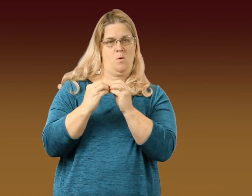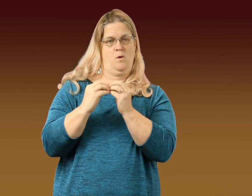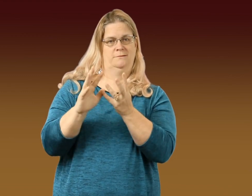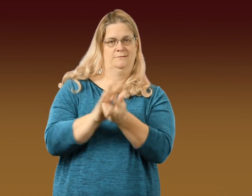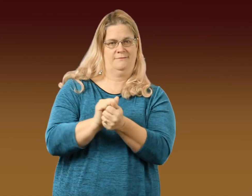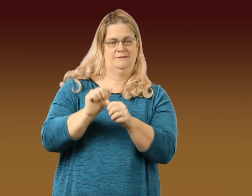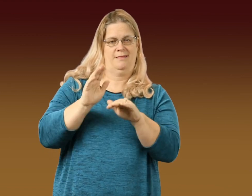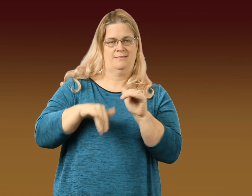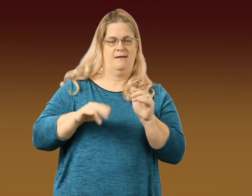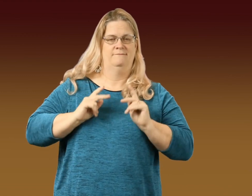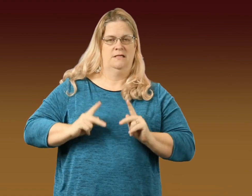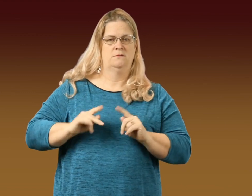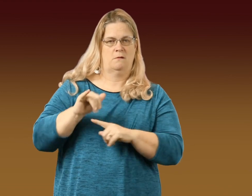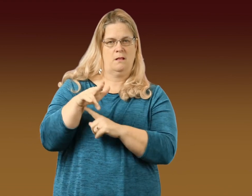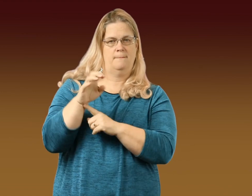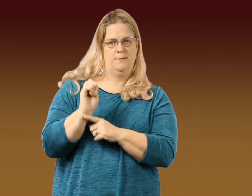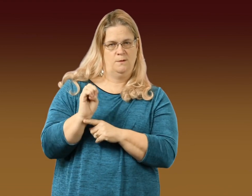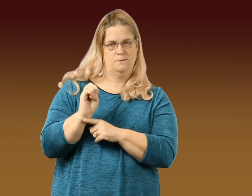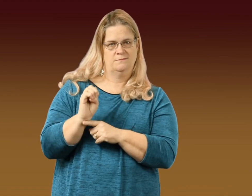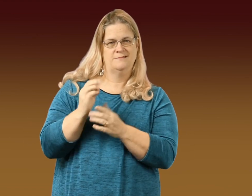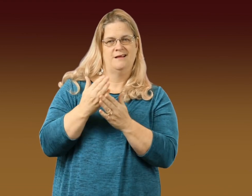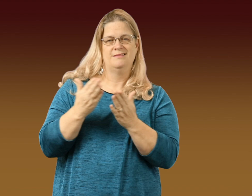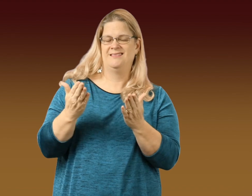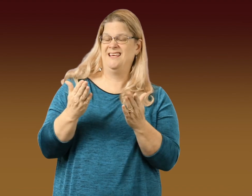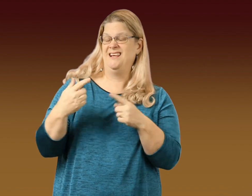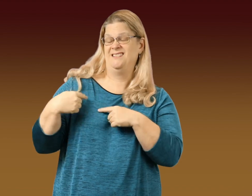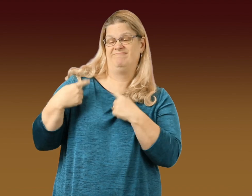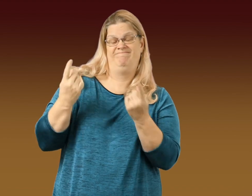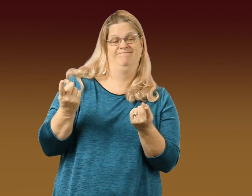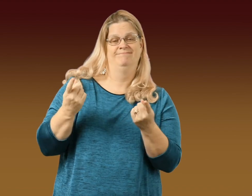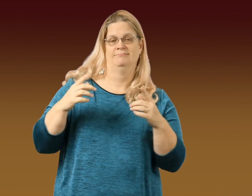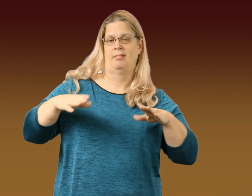than physical abuse, things have not changed much.